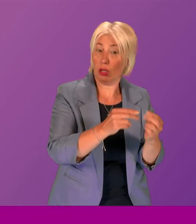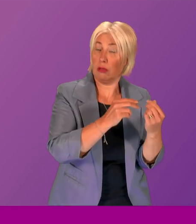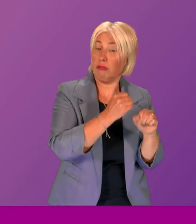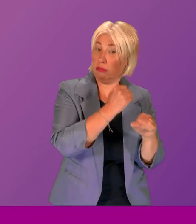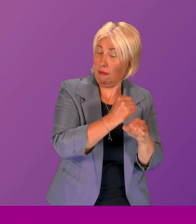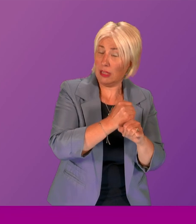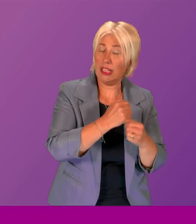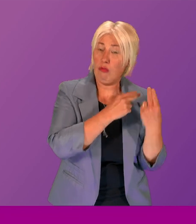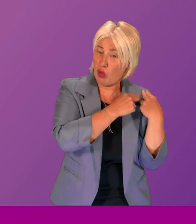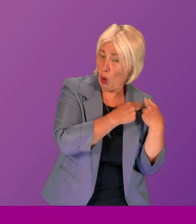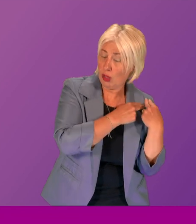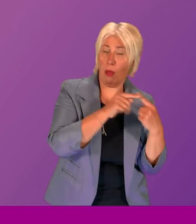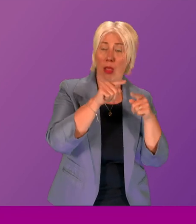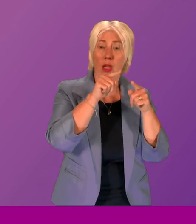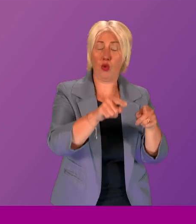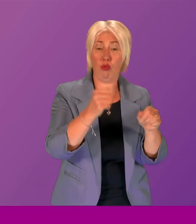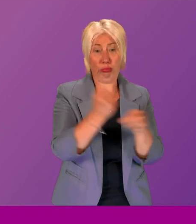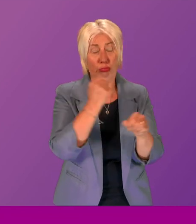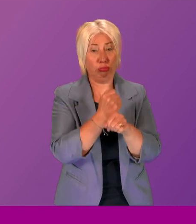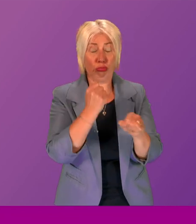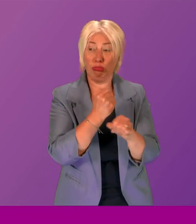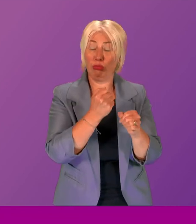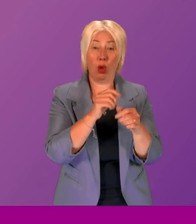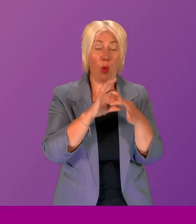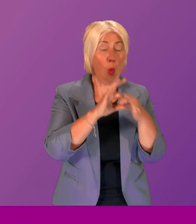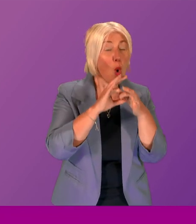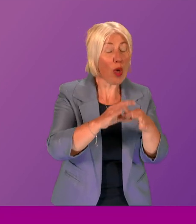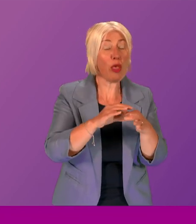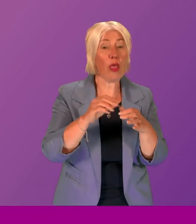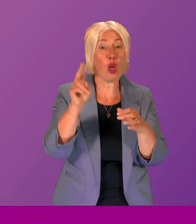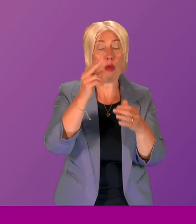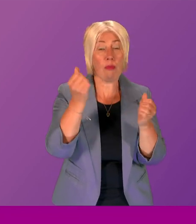delivering the restoration project, in concert with the Glasgow School of Art, by 2030?